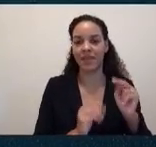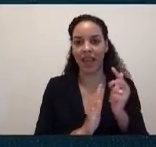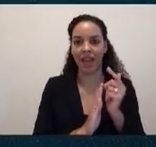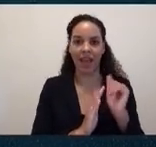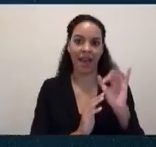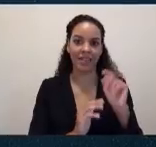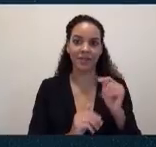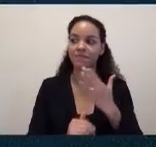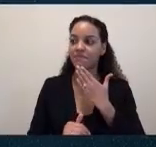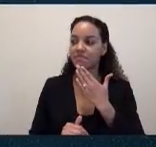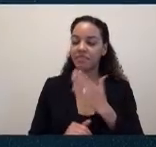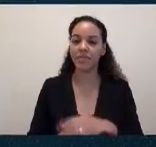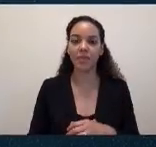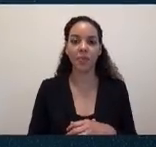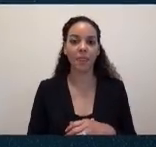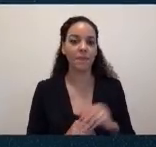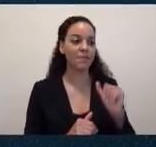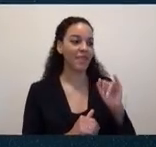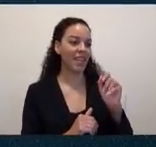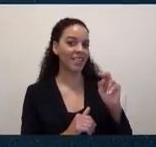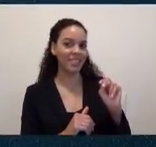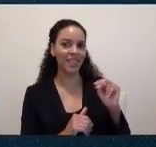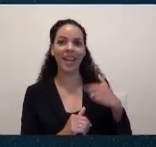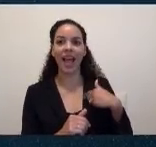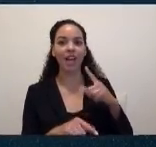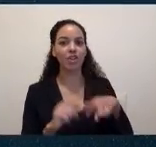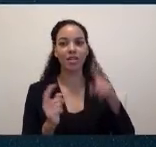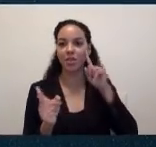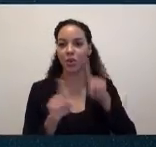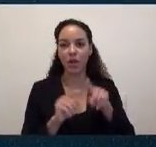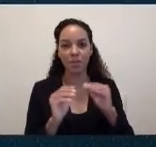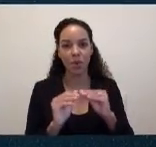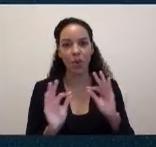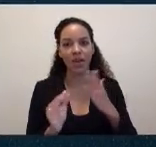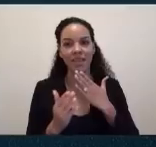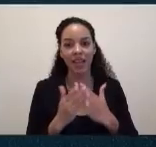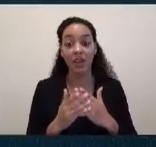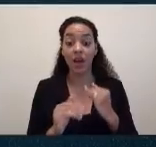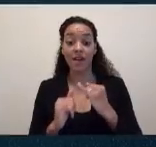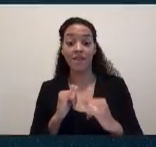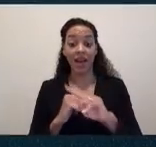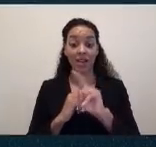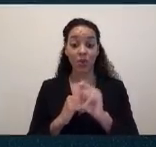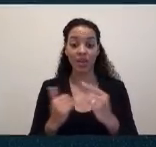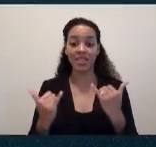Ms. Poo: I couldn't agree more, Senator. So our final question today is from Stephanie Woody